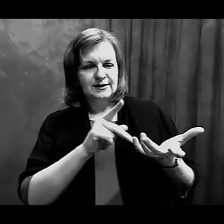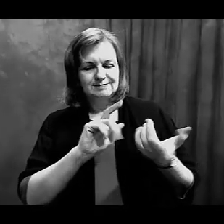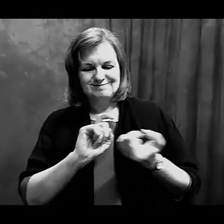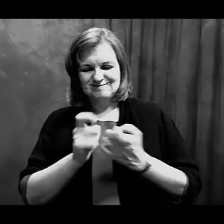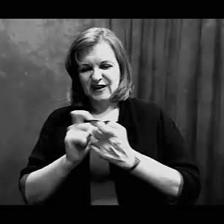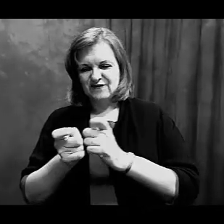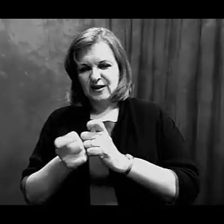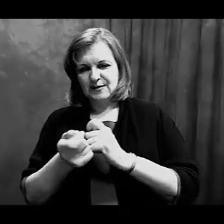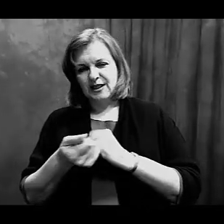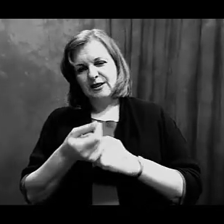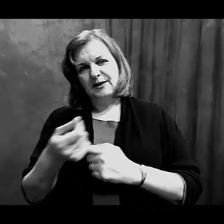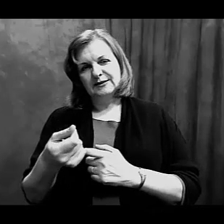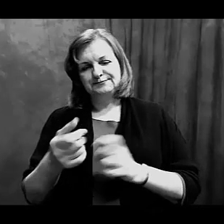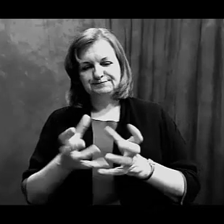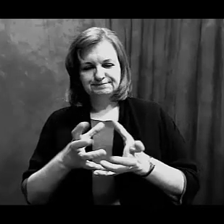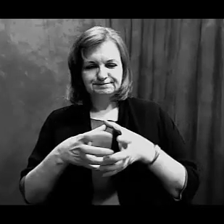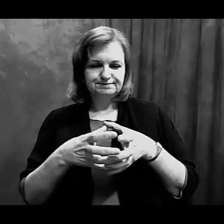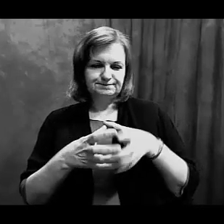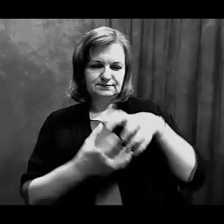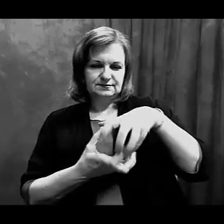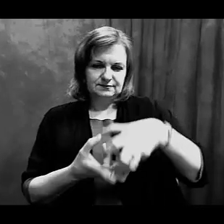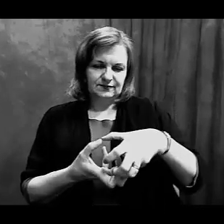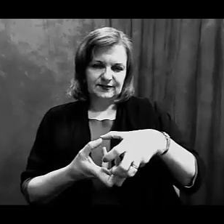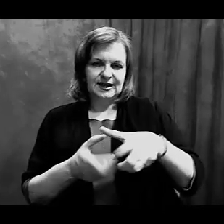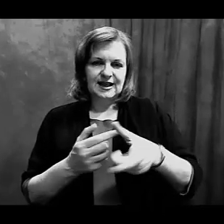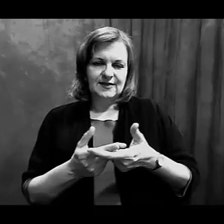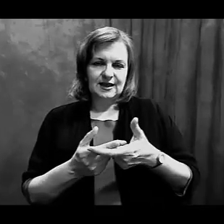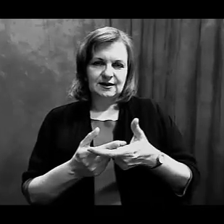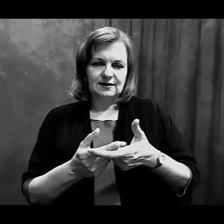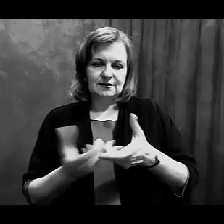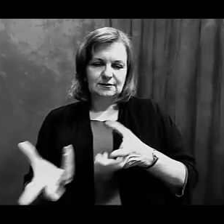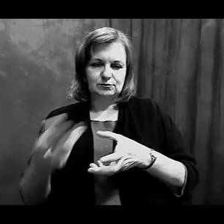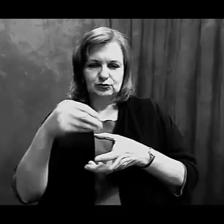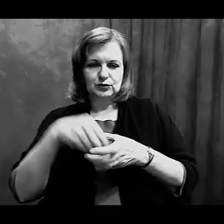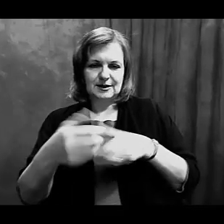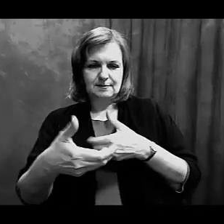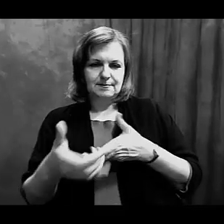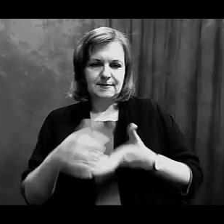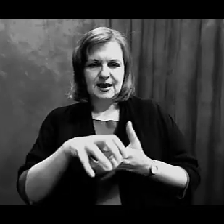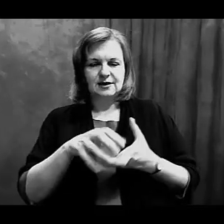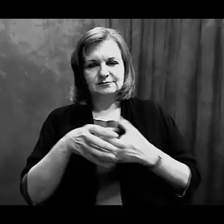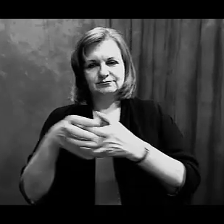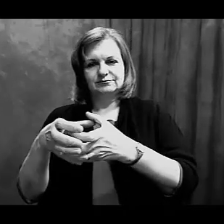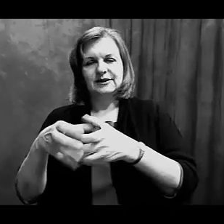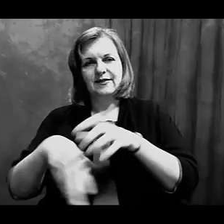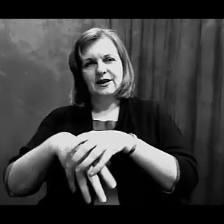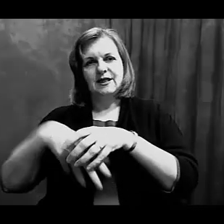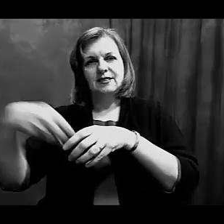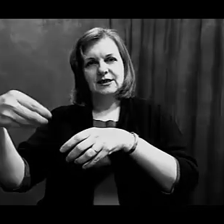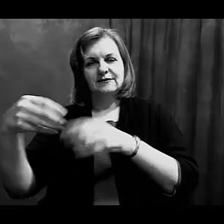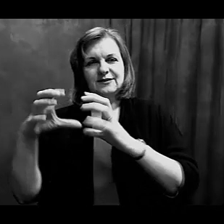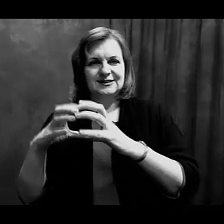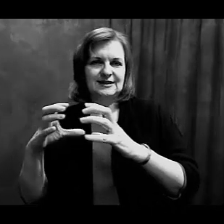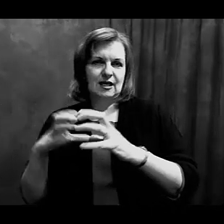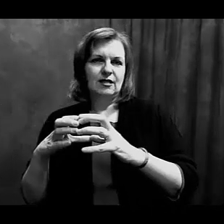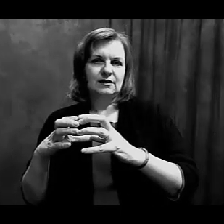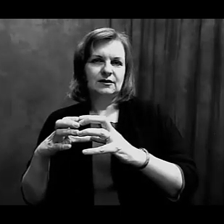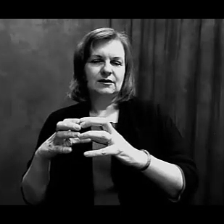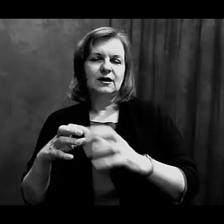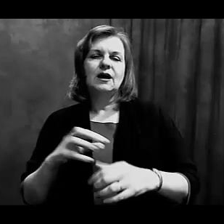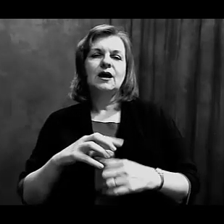and take them and modify them in some way before they are sent out of the cell to the rest of the body